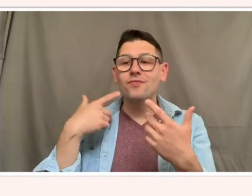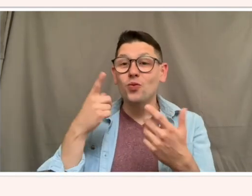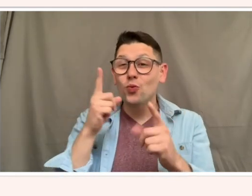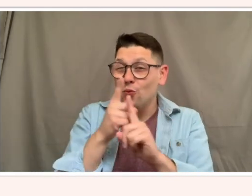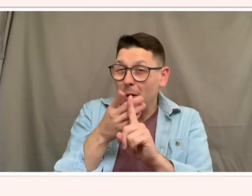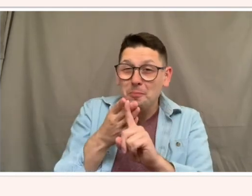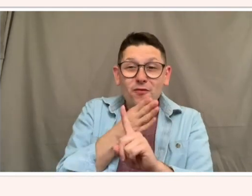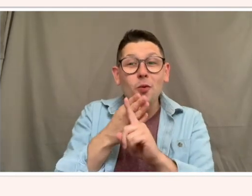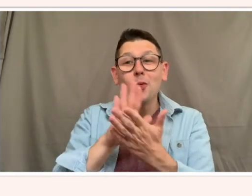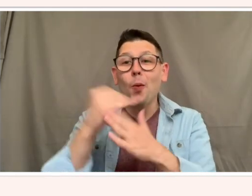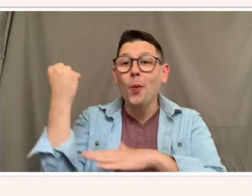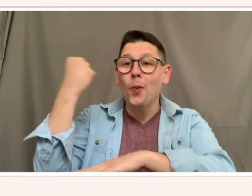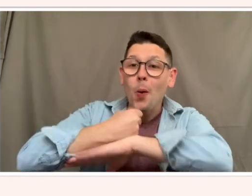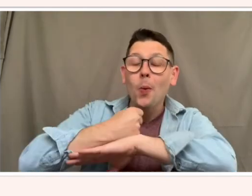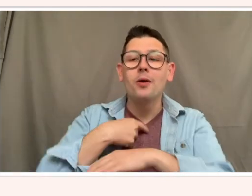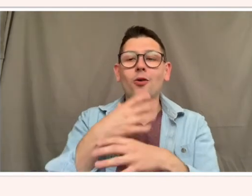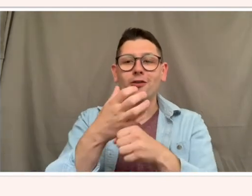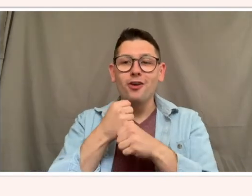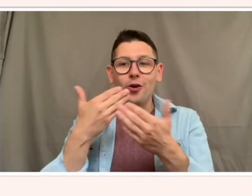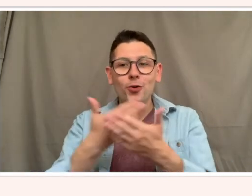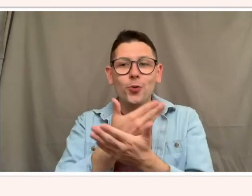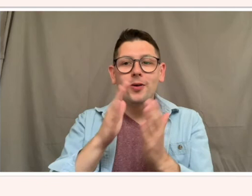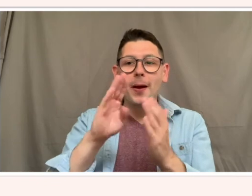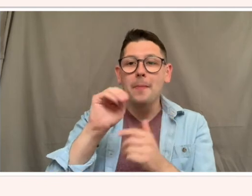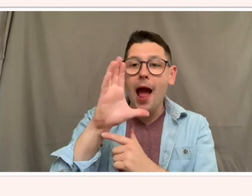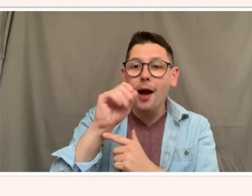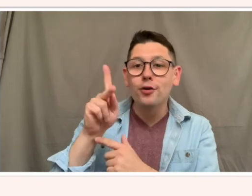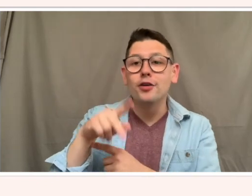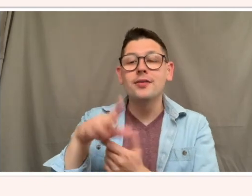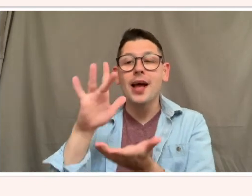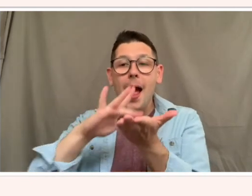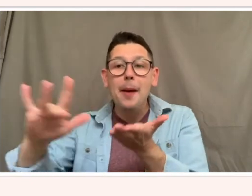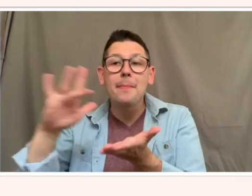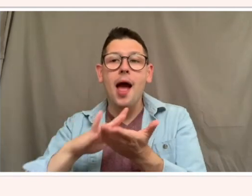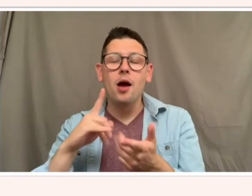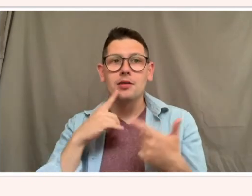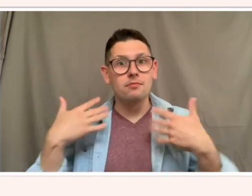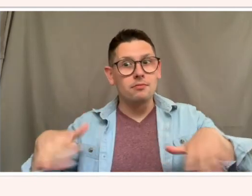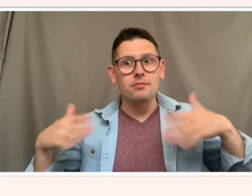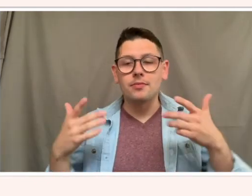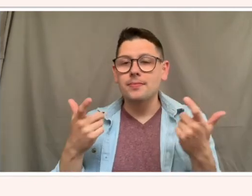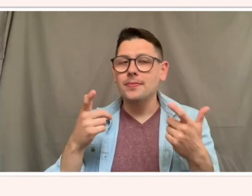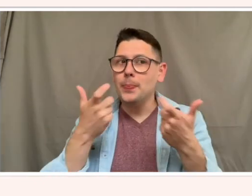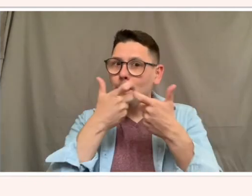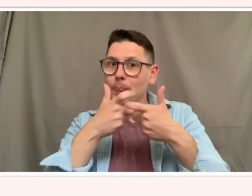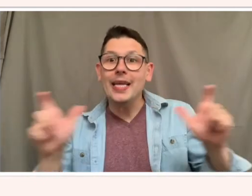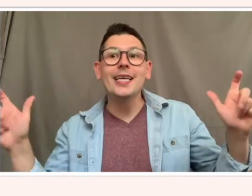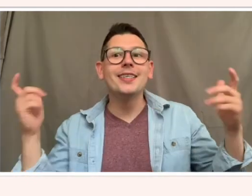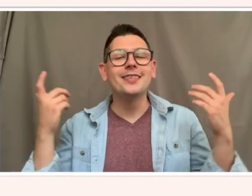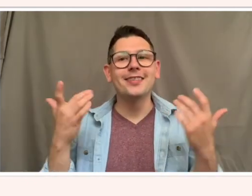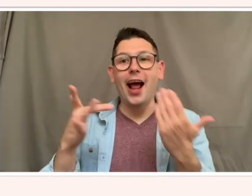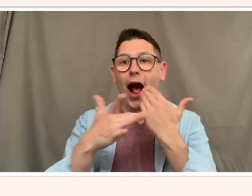We've received some new Apple products, some new devices right before the shutdown happened, so that includes Macbooks and iPads.